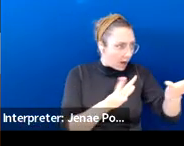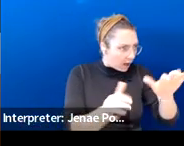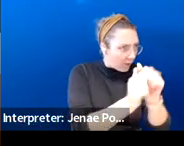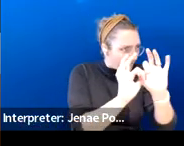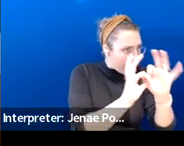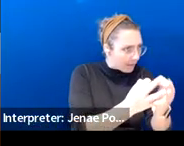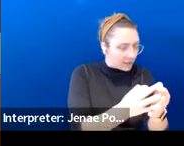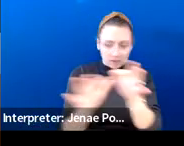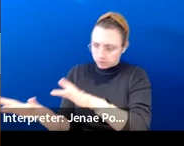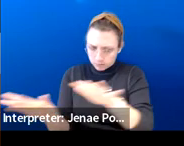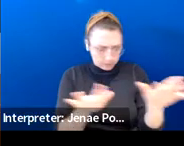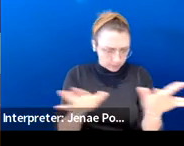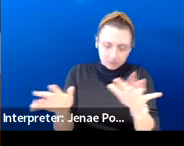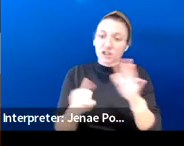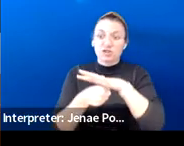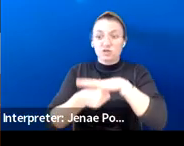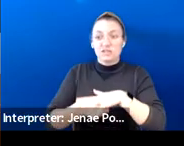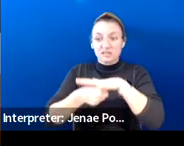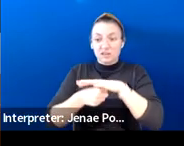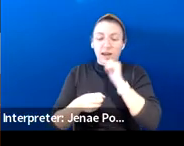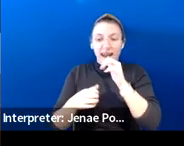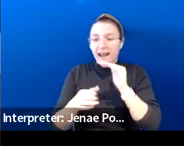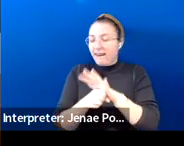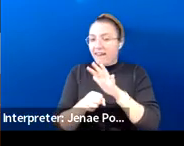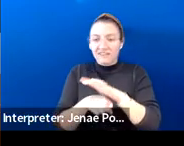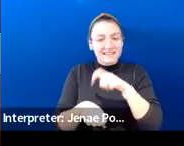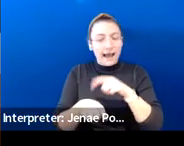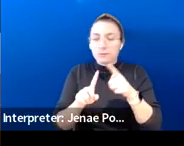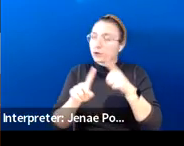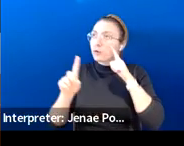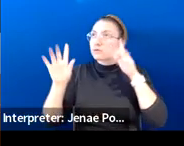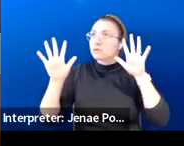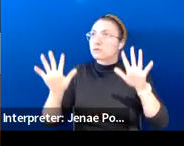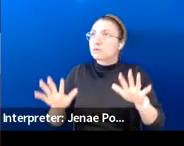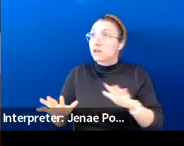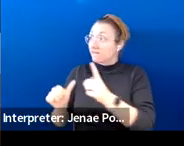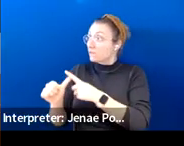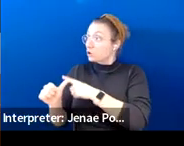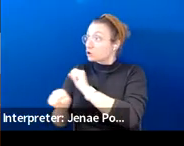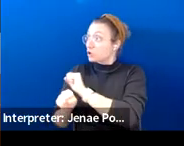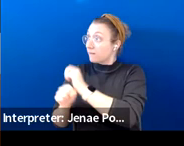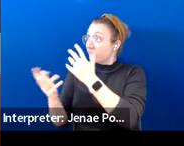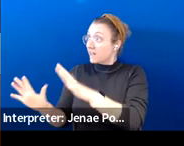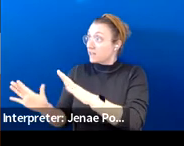because you don't like yourself time to de-escalate from that previous role, and now you're coming into this other role.